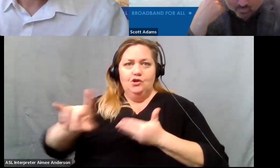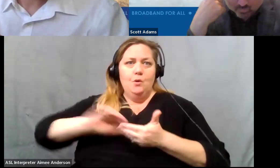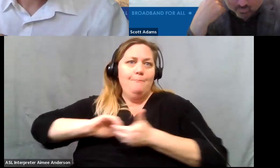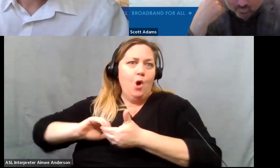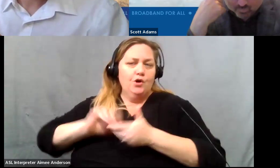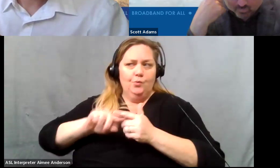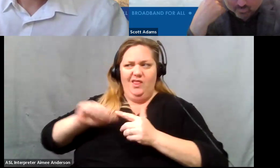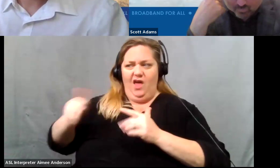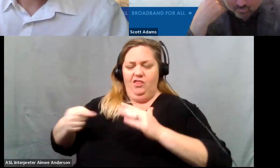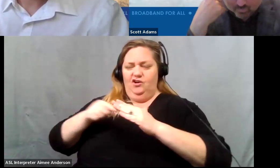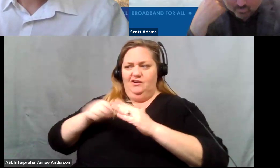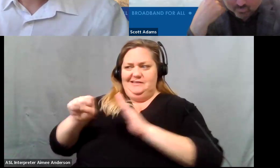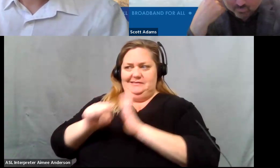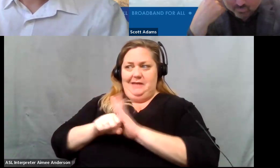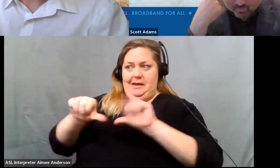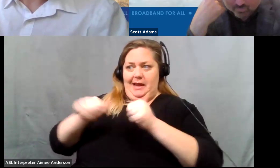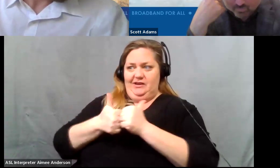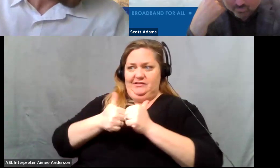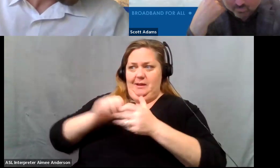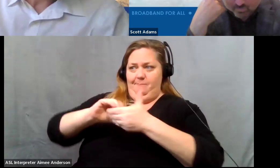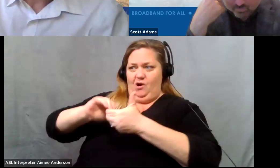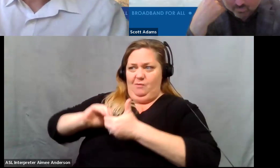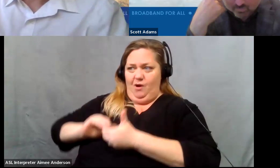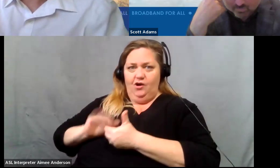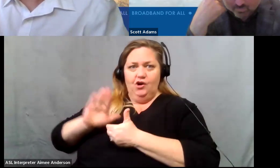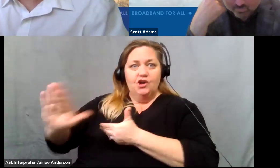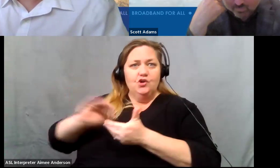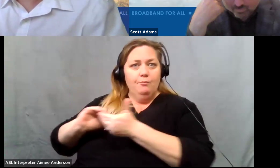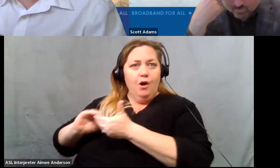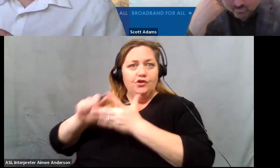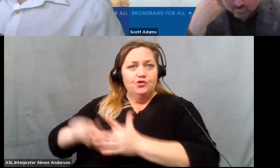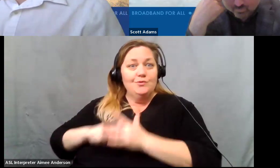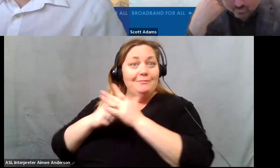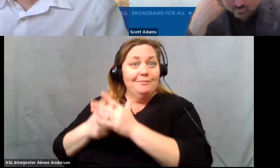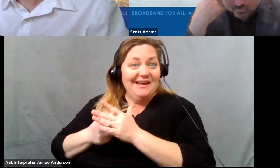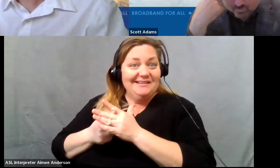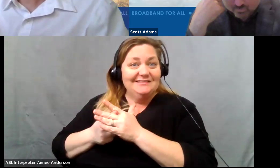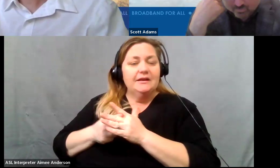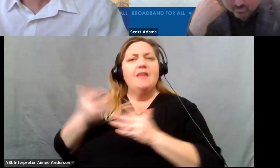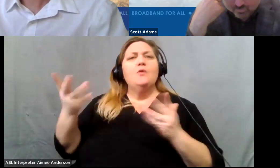other state agencies within your partnerships to implement and then what activities will be